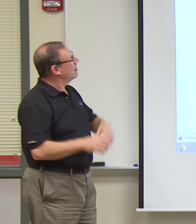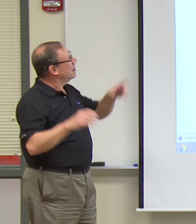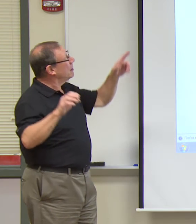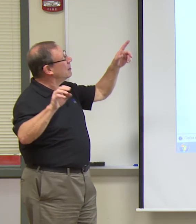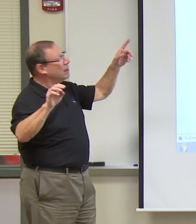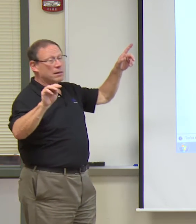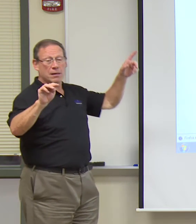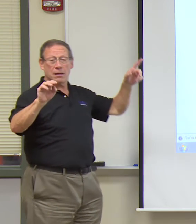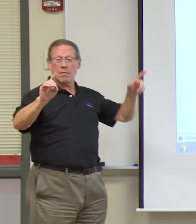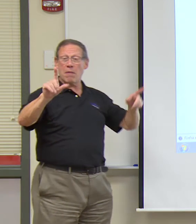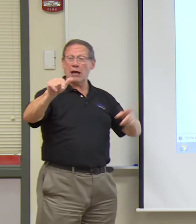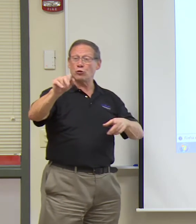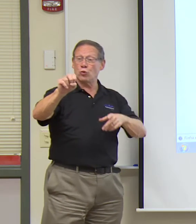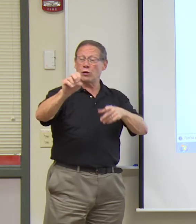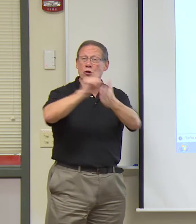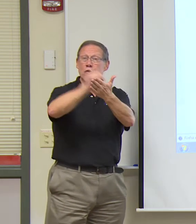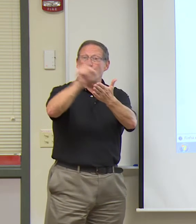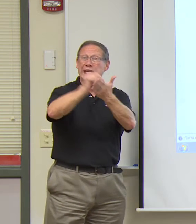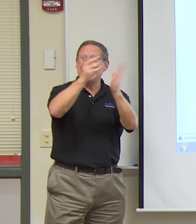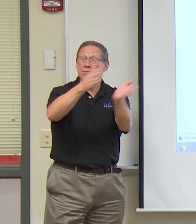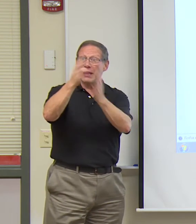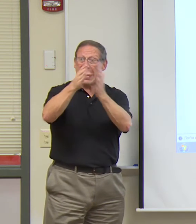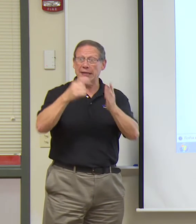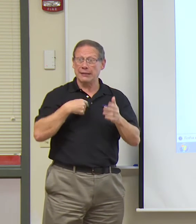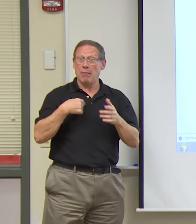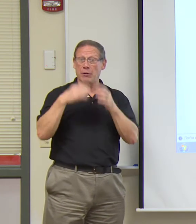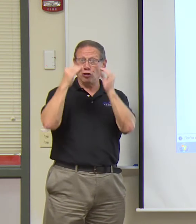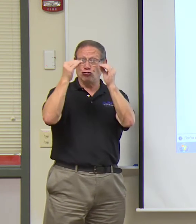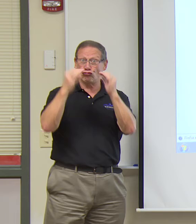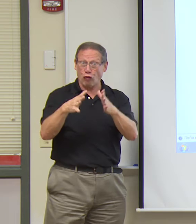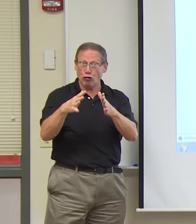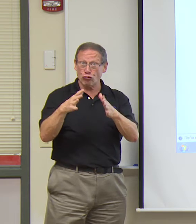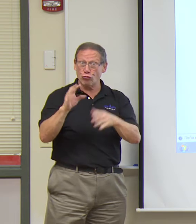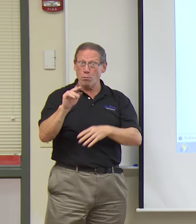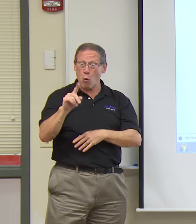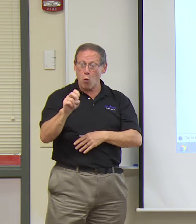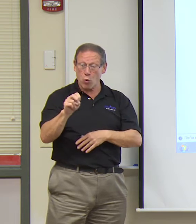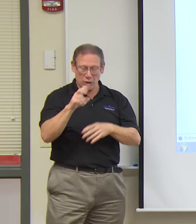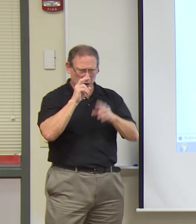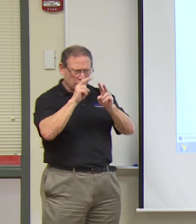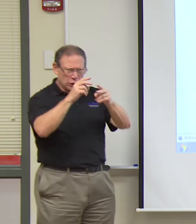while I'm looking at it as the instructor, I can see everything in there.